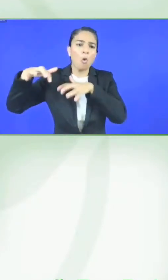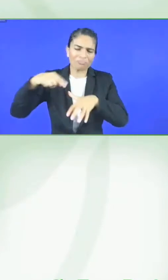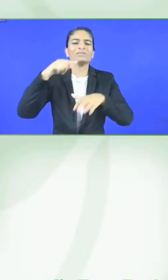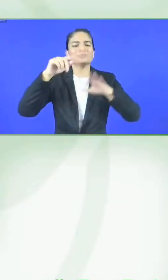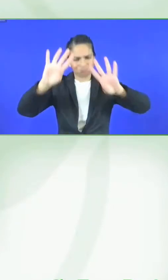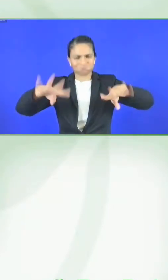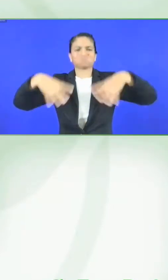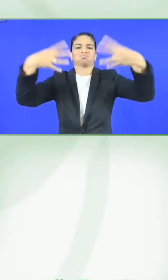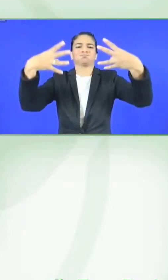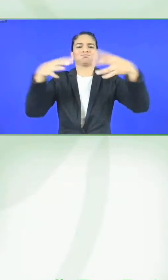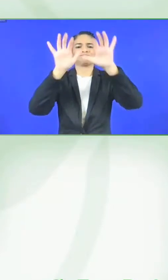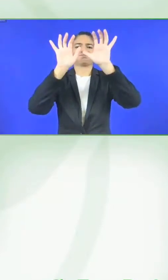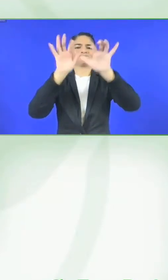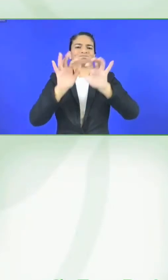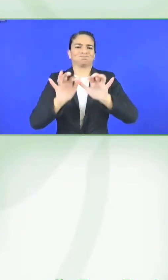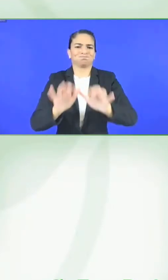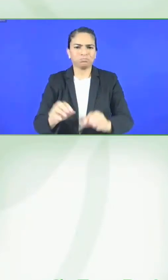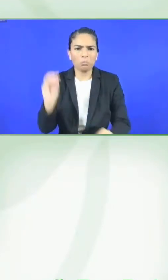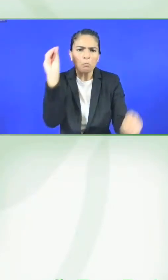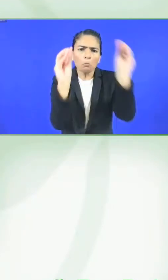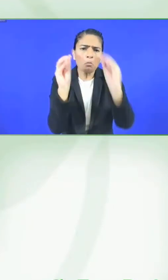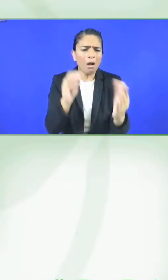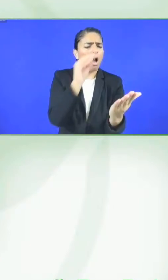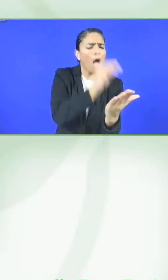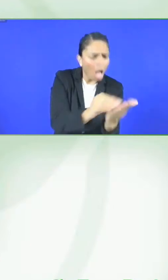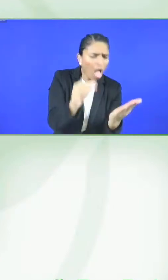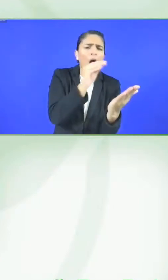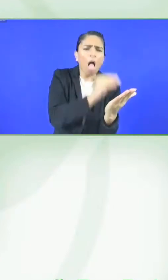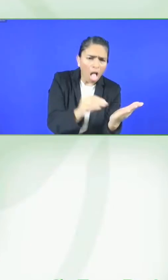Every Estonian has a digital identity.